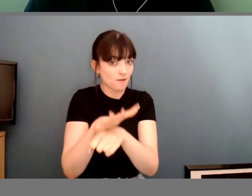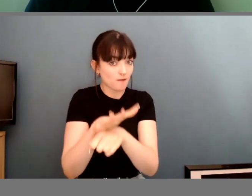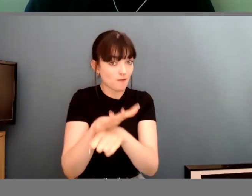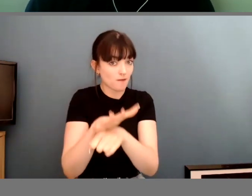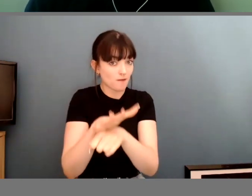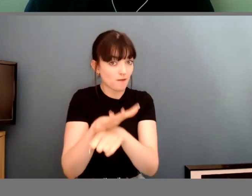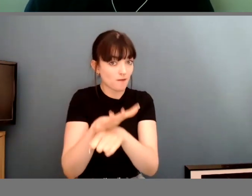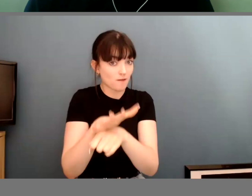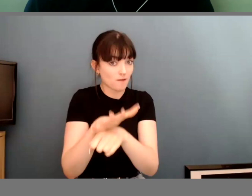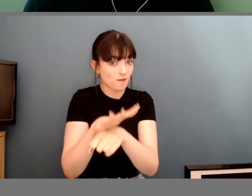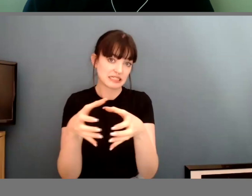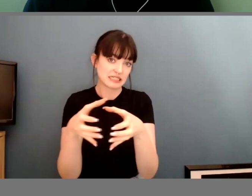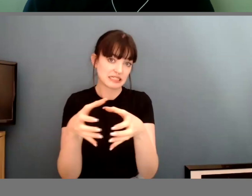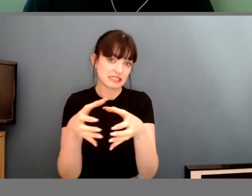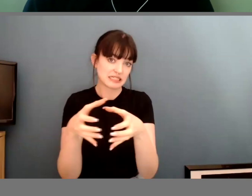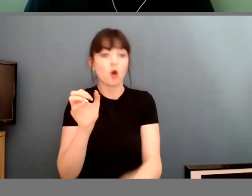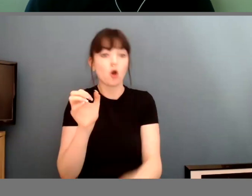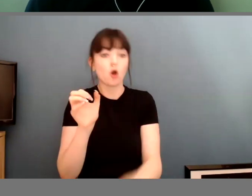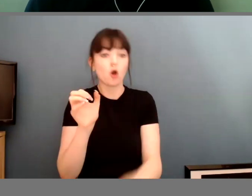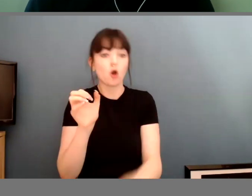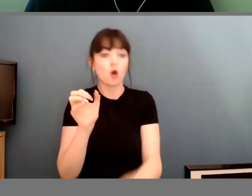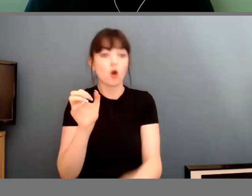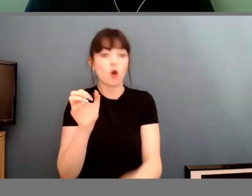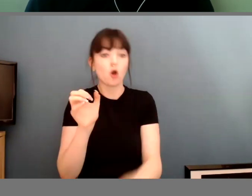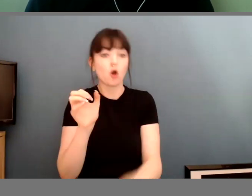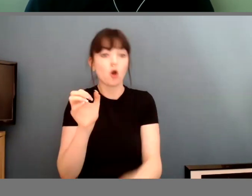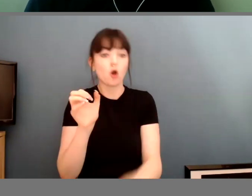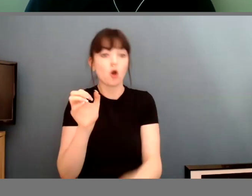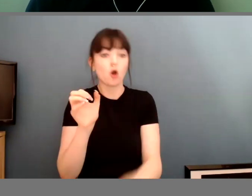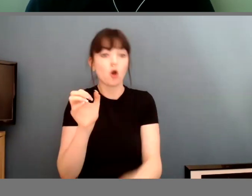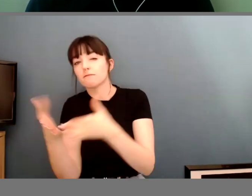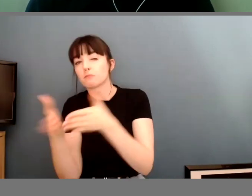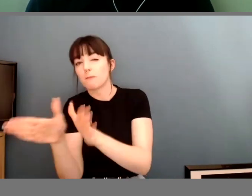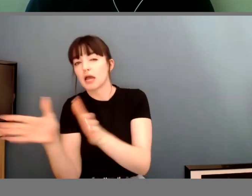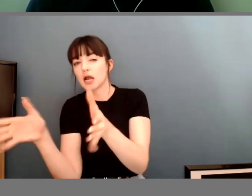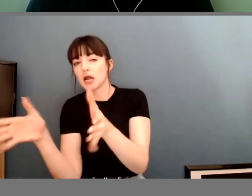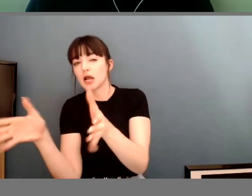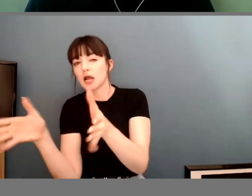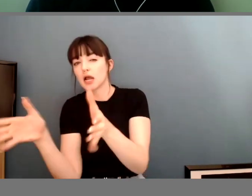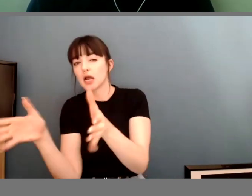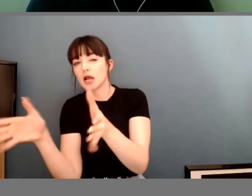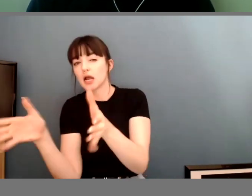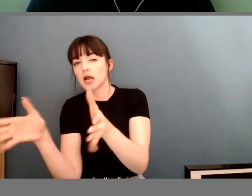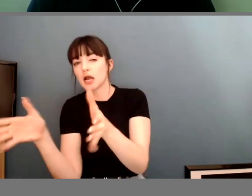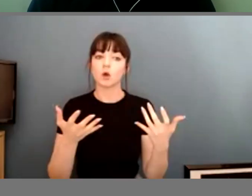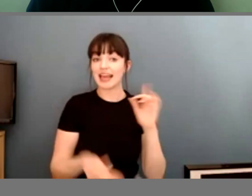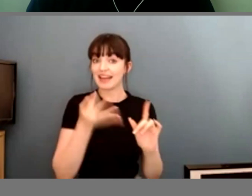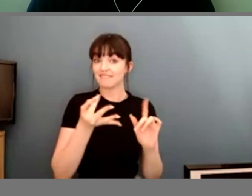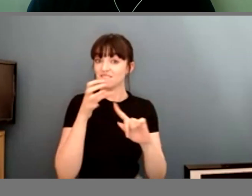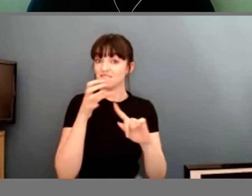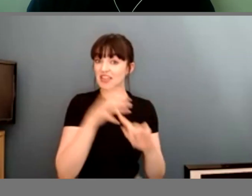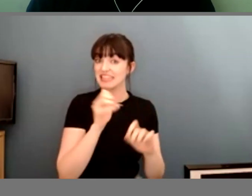of the public. So what is a facility or a service that's open to the public? Talking playgrounds and